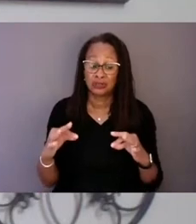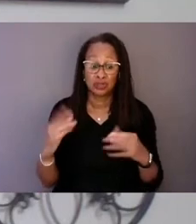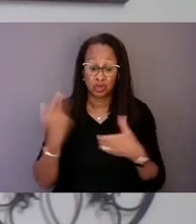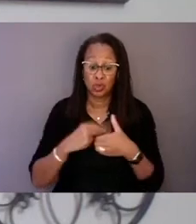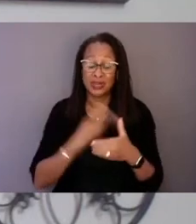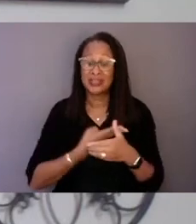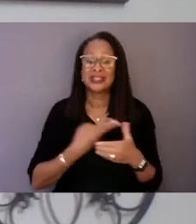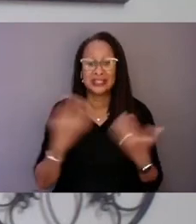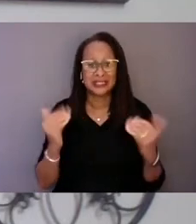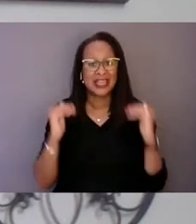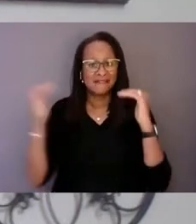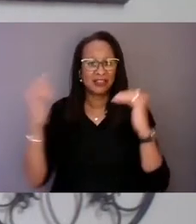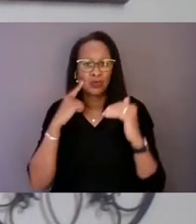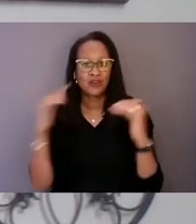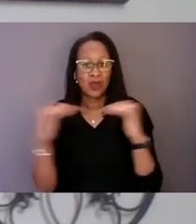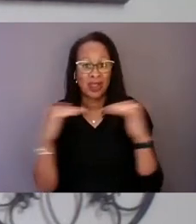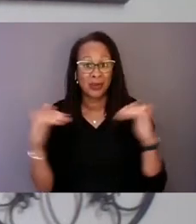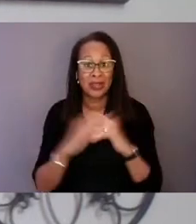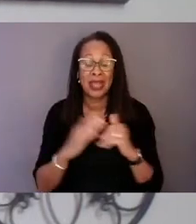Please follow us @KennedySatcher on Twitter,